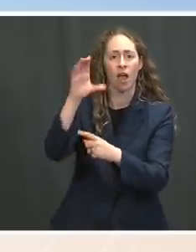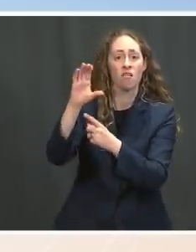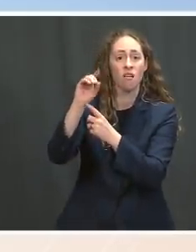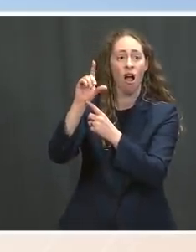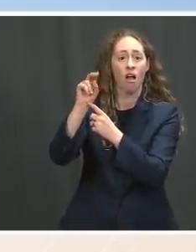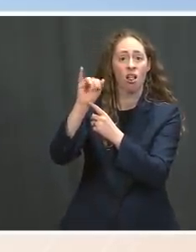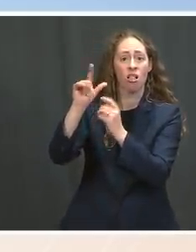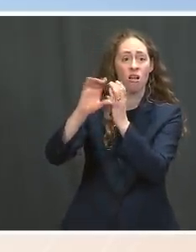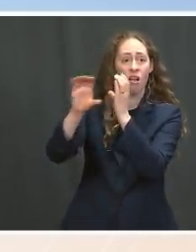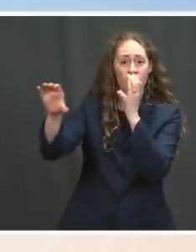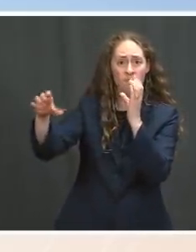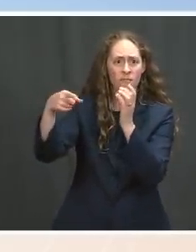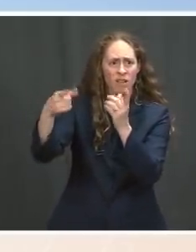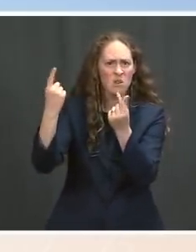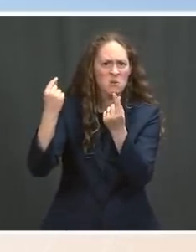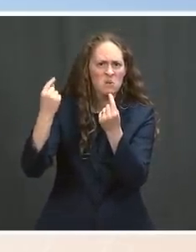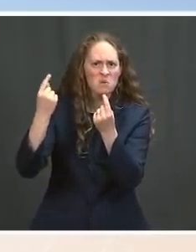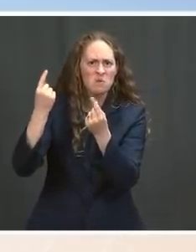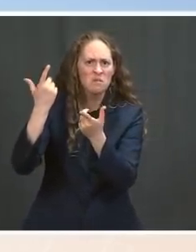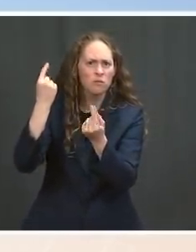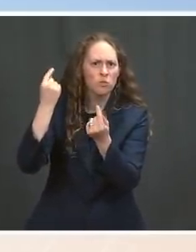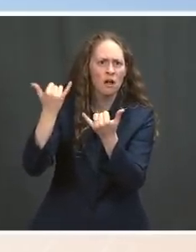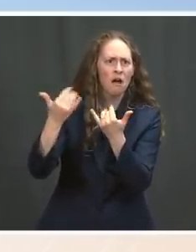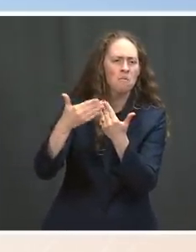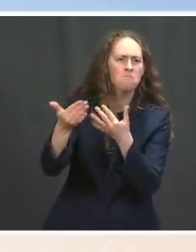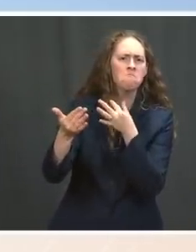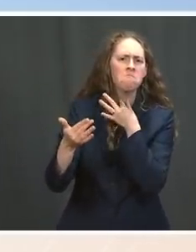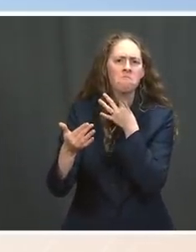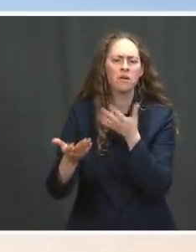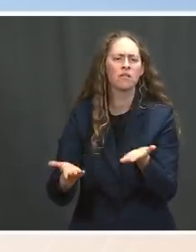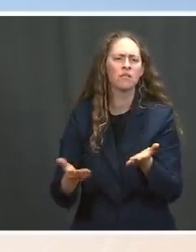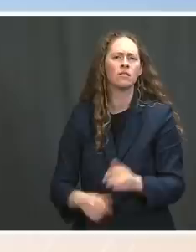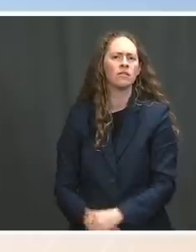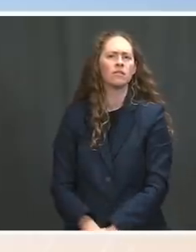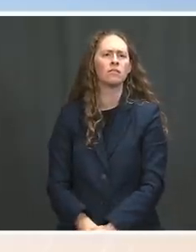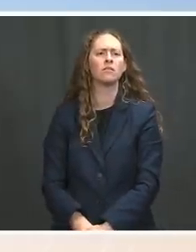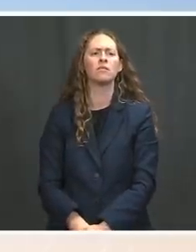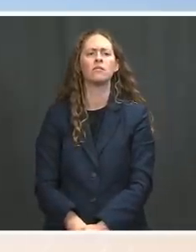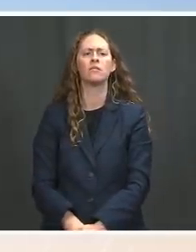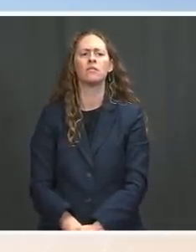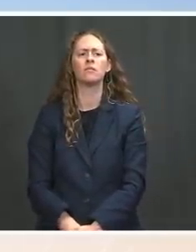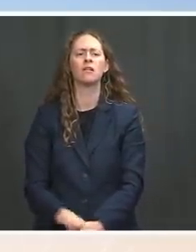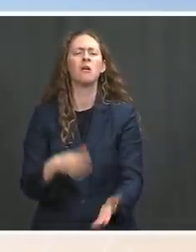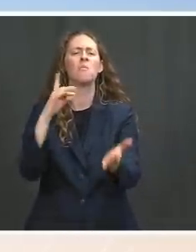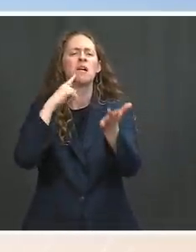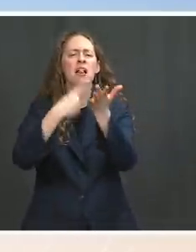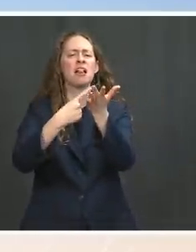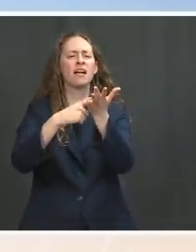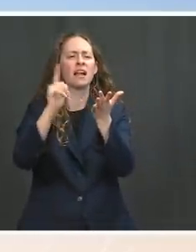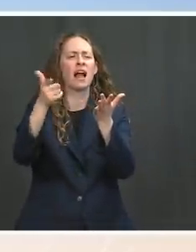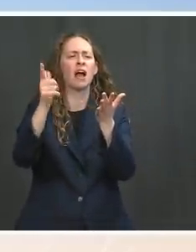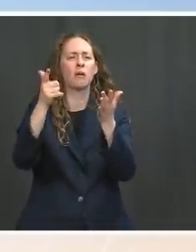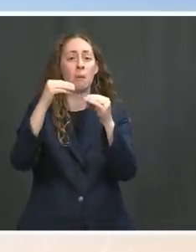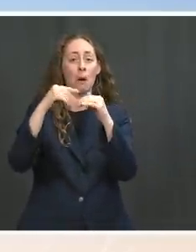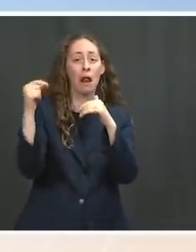Ms. Psaki: We can talk about this. I mean, they're speaking to their specific programs, but I will just say that we're probably not going to get into details about the company's own preparations.